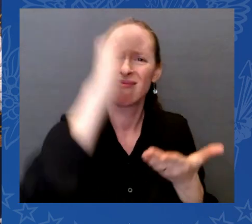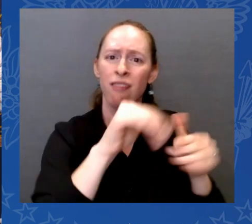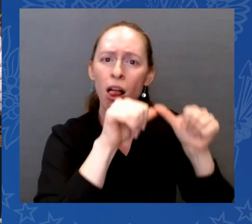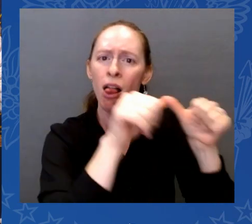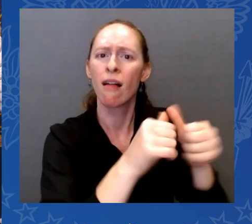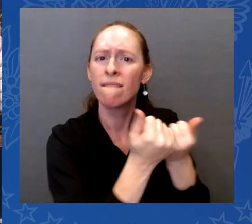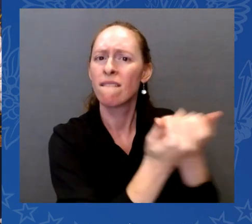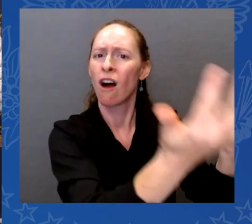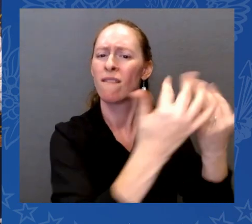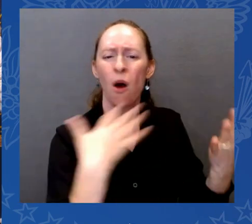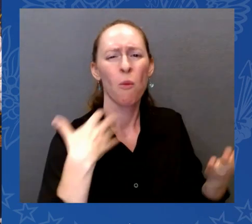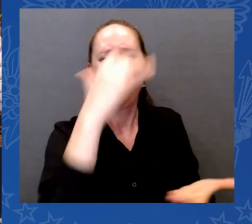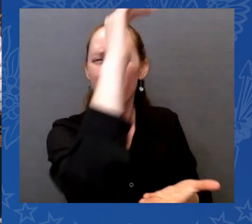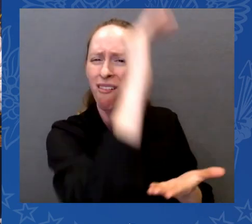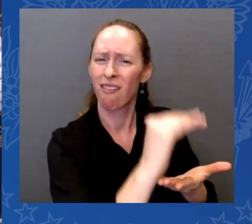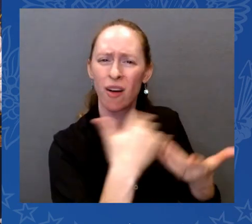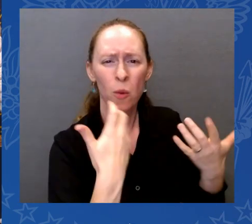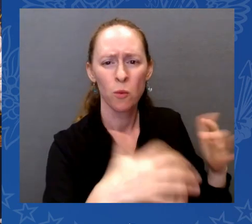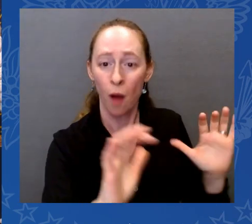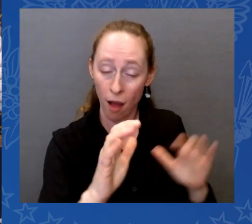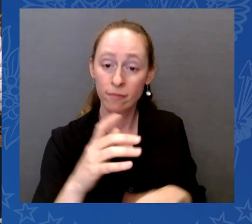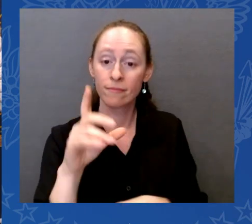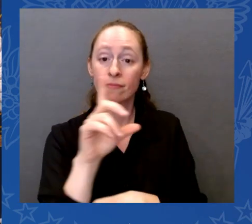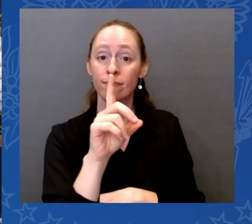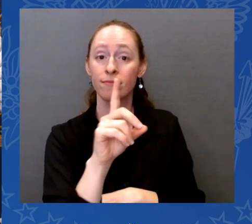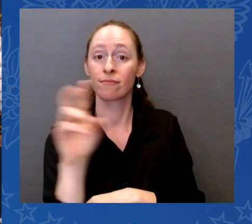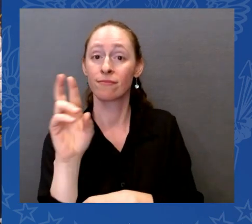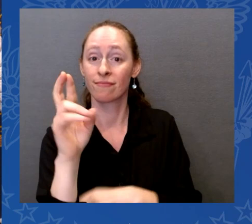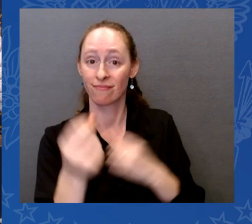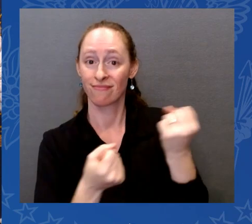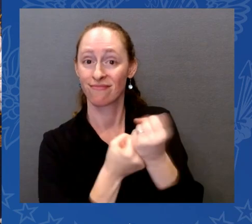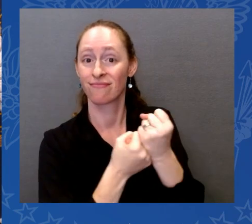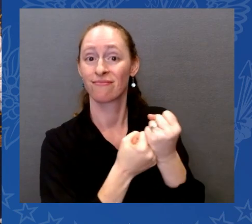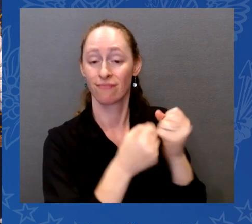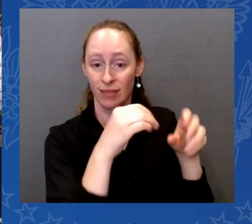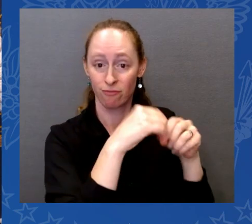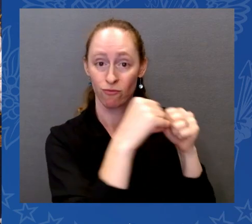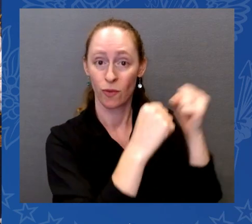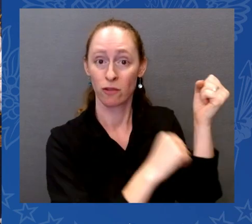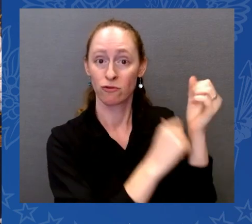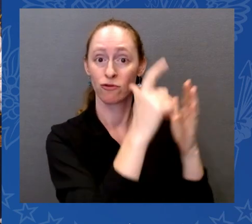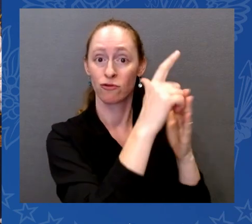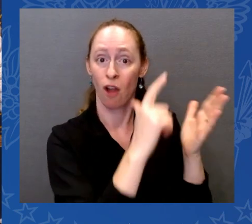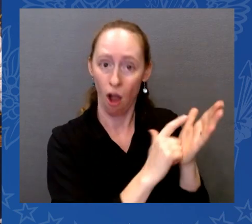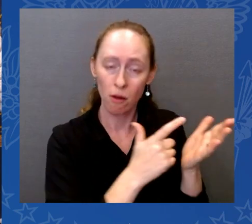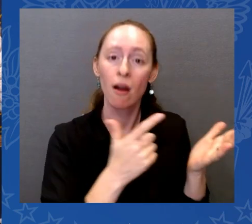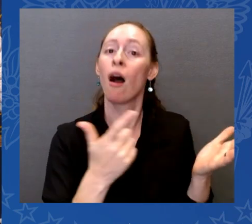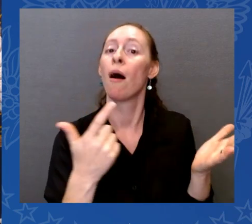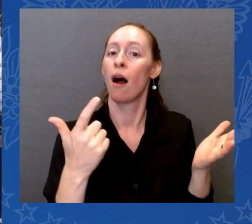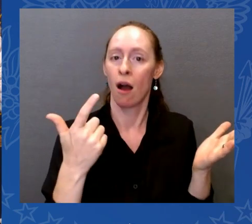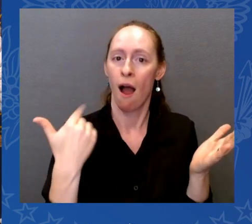increases community resilience and -- to wildfires, and harnesses new technologies to keep communities safe.